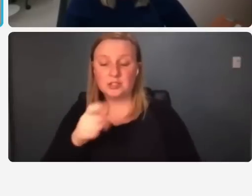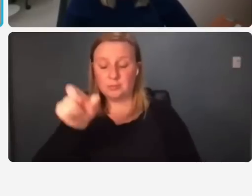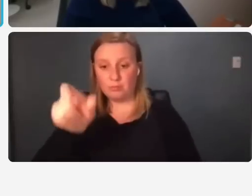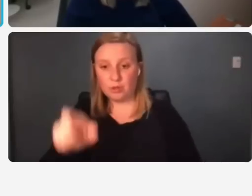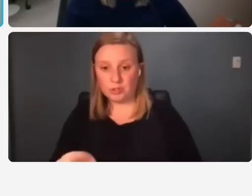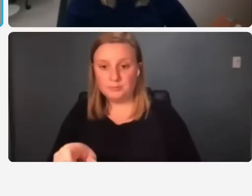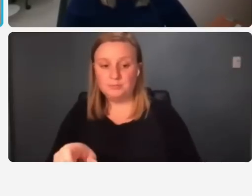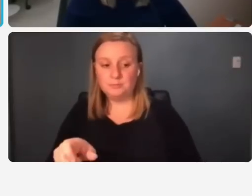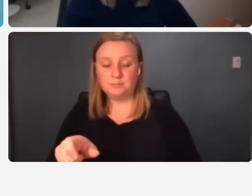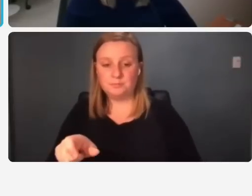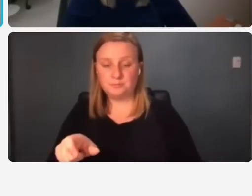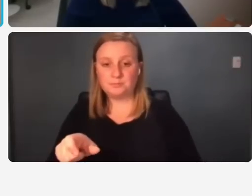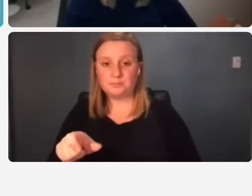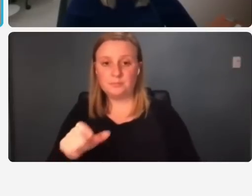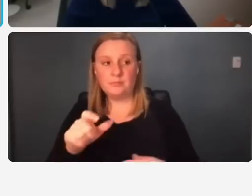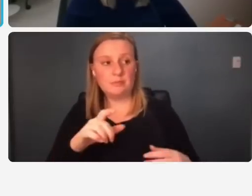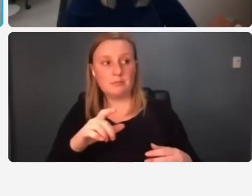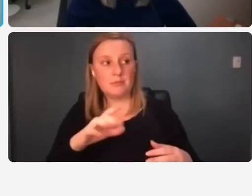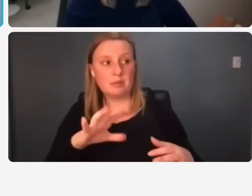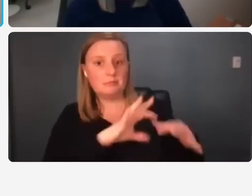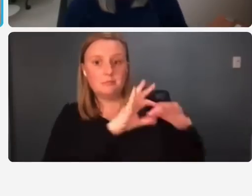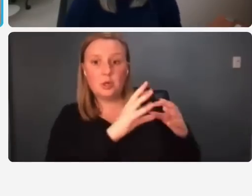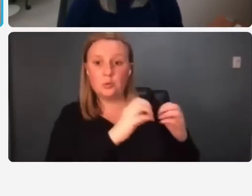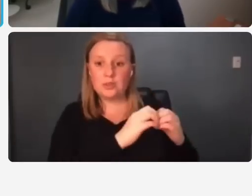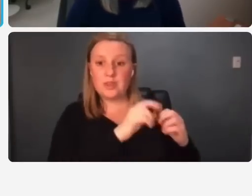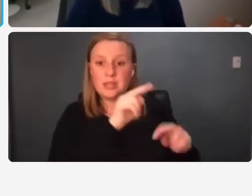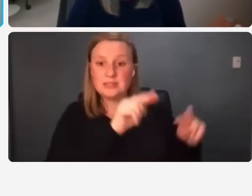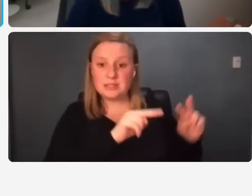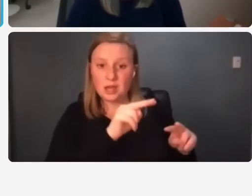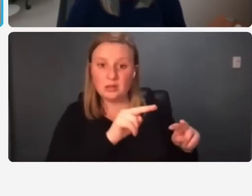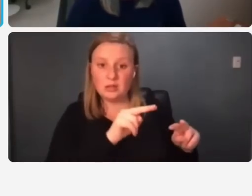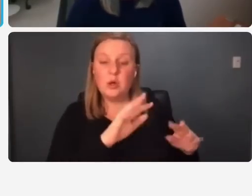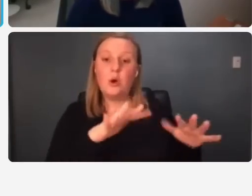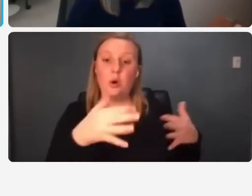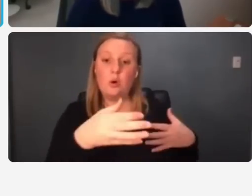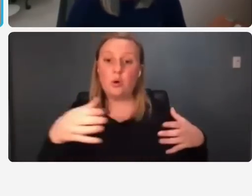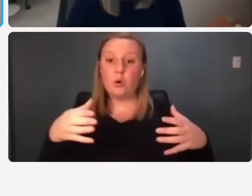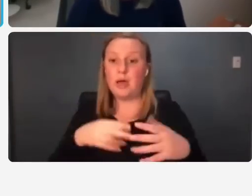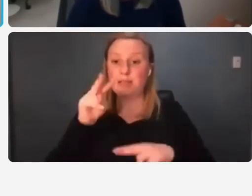assessor for example in there with an iPad with the OT with them virtually. So that was kind of an idea.